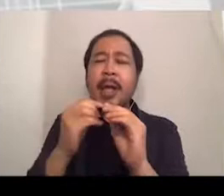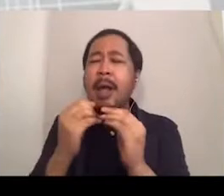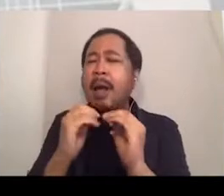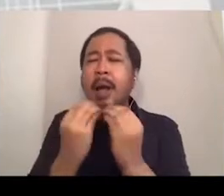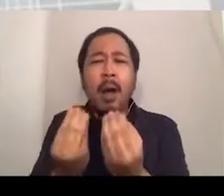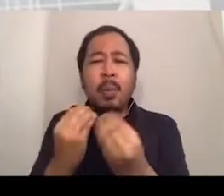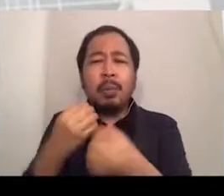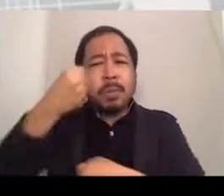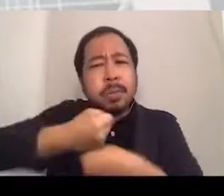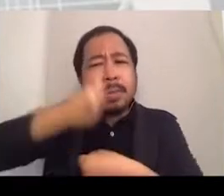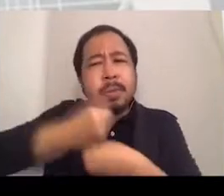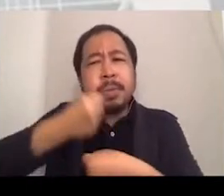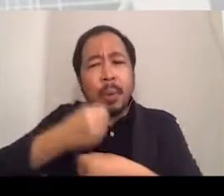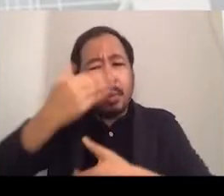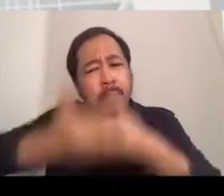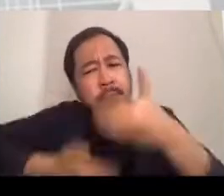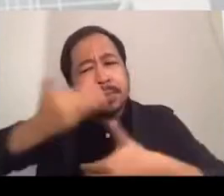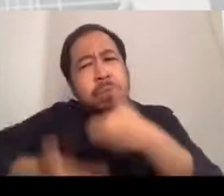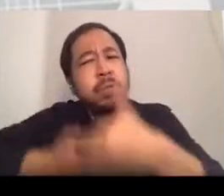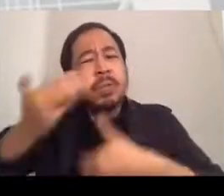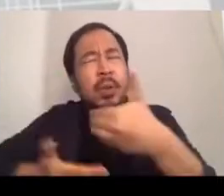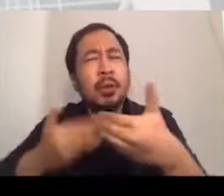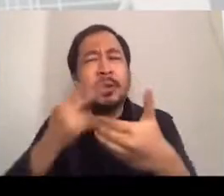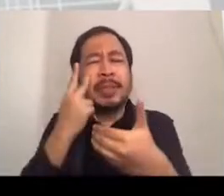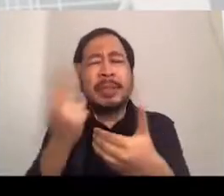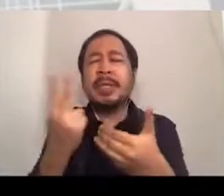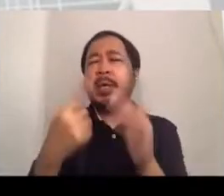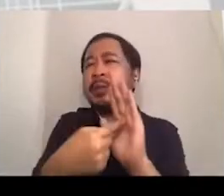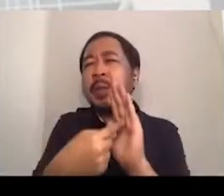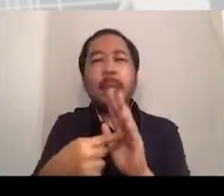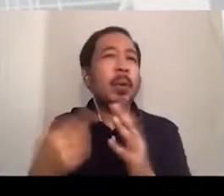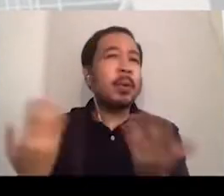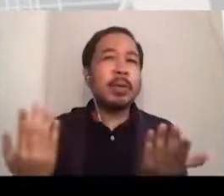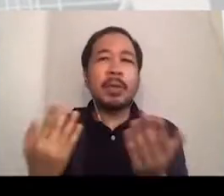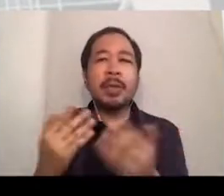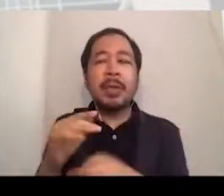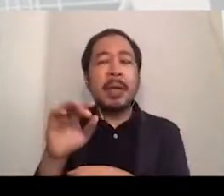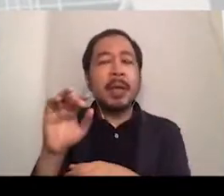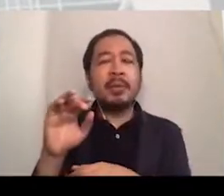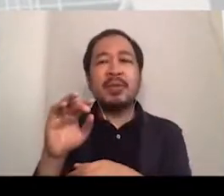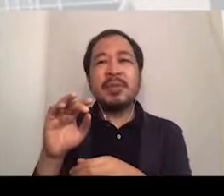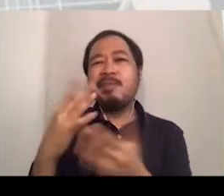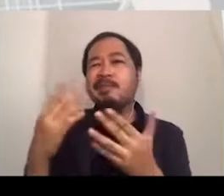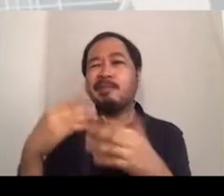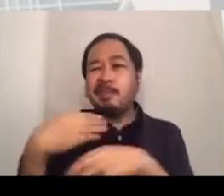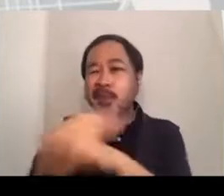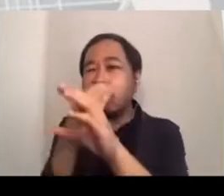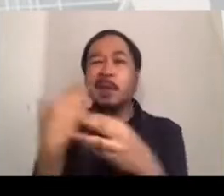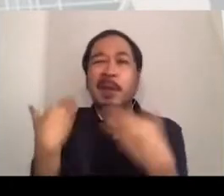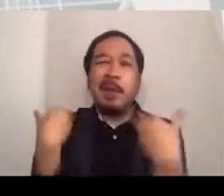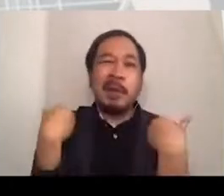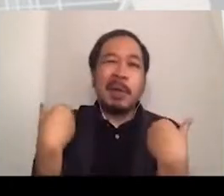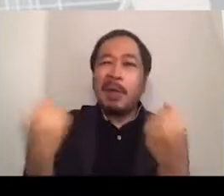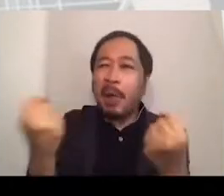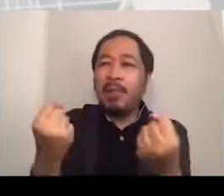So thank you very much for your intervention and for the work of ITU.